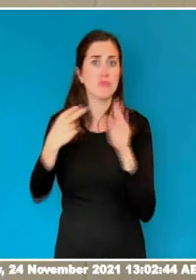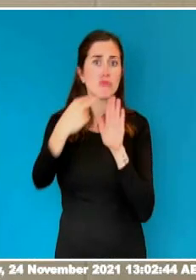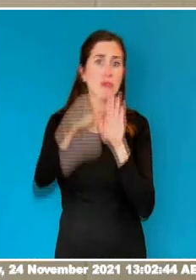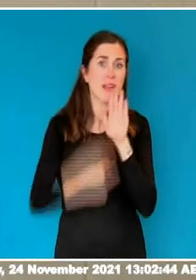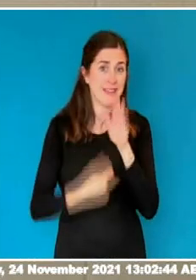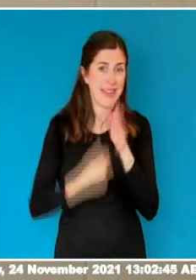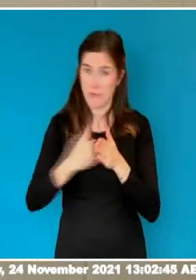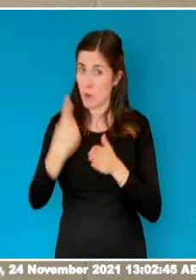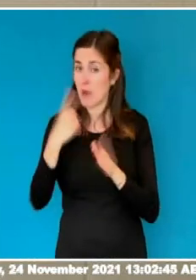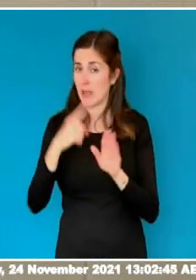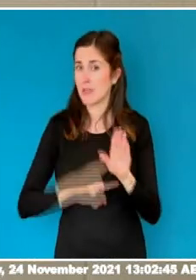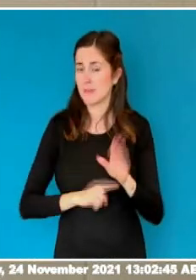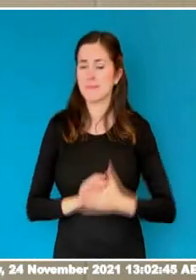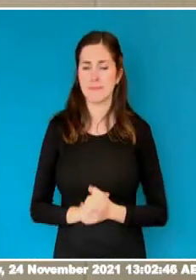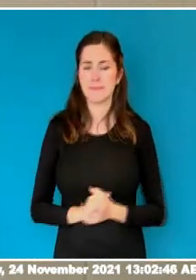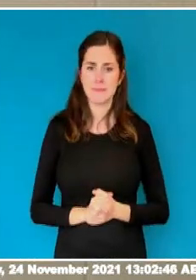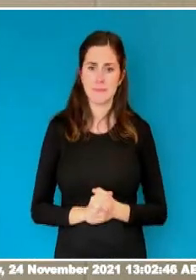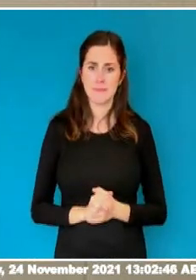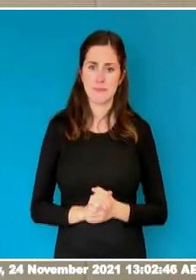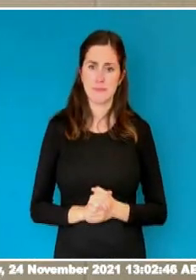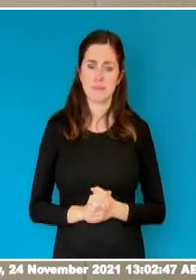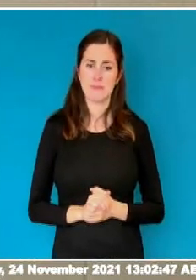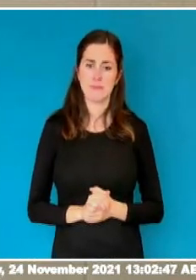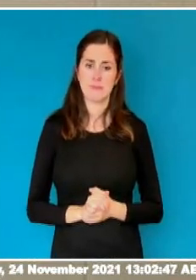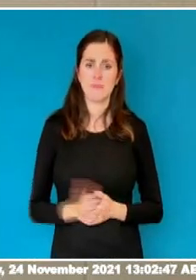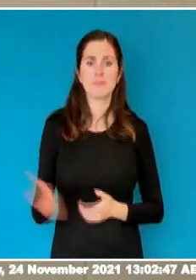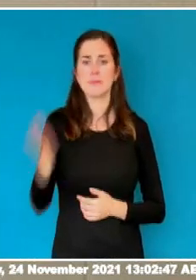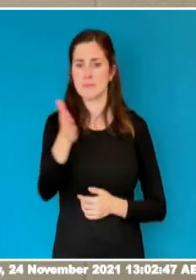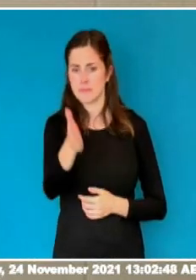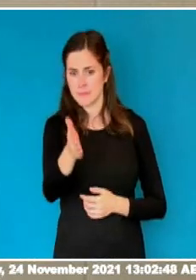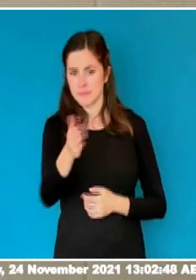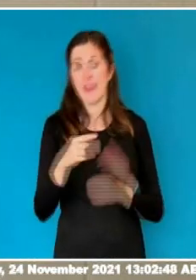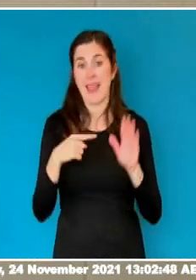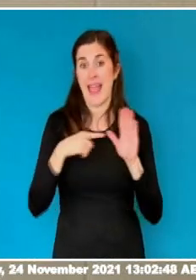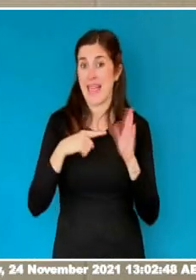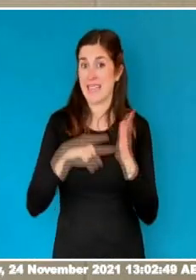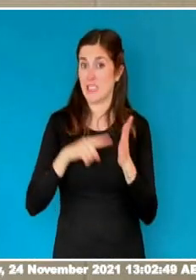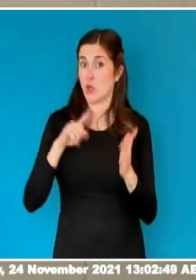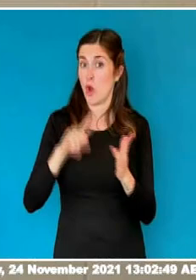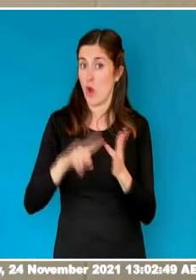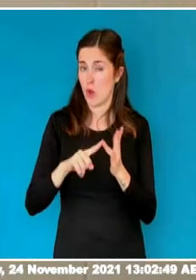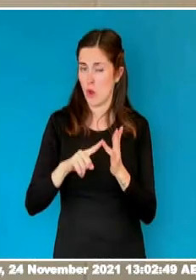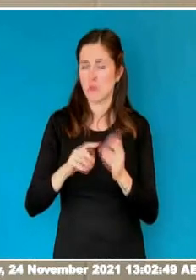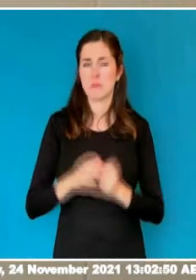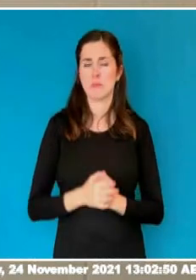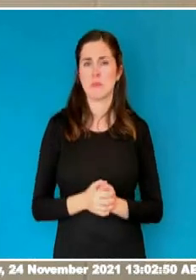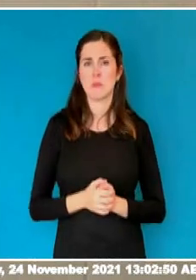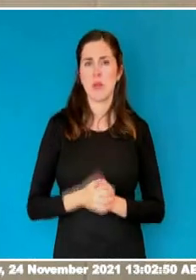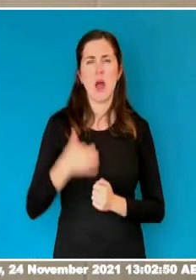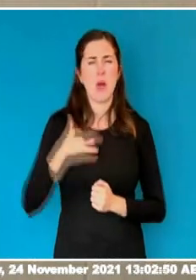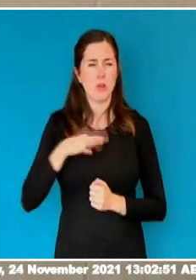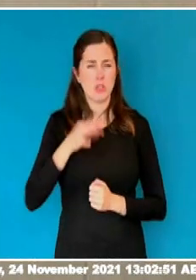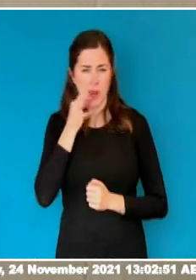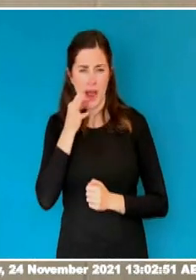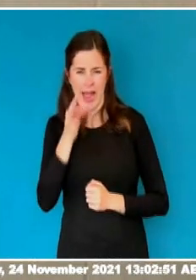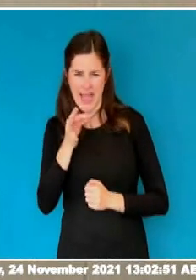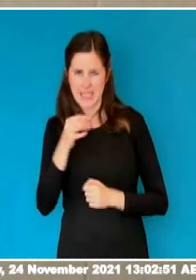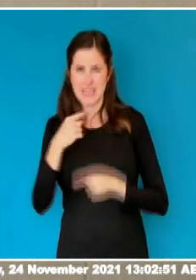Mr Chapman, I just wanted to return to the item that was put up on the screen,